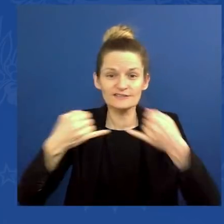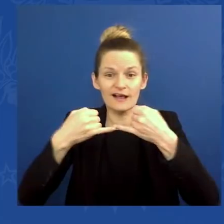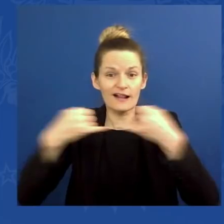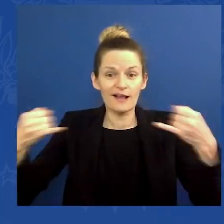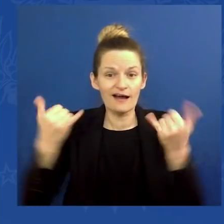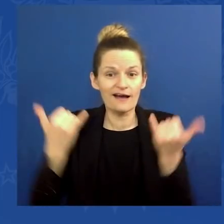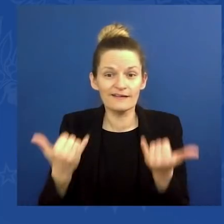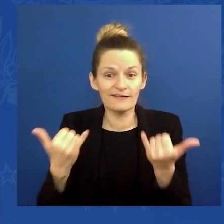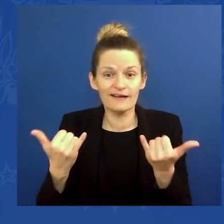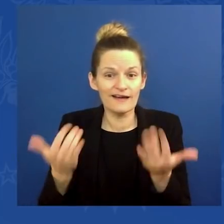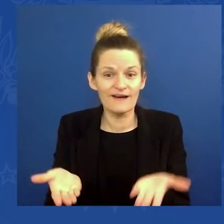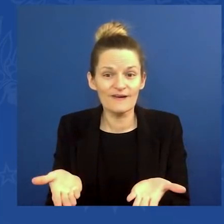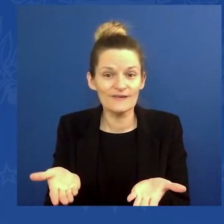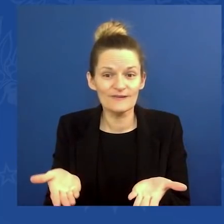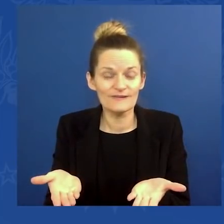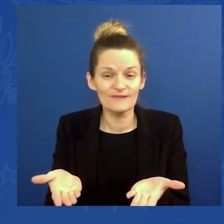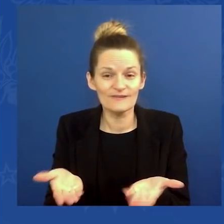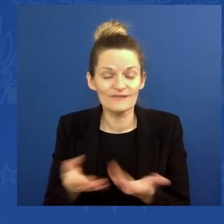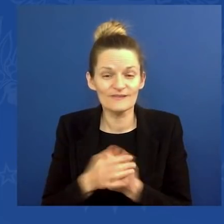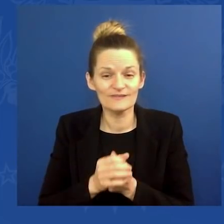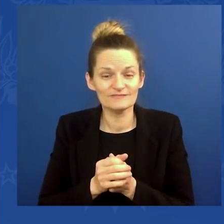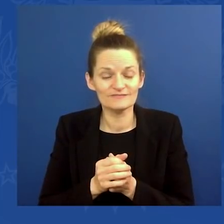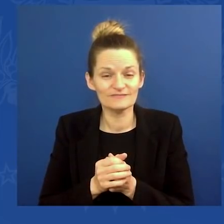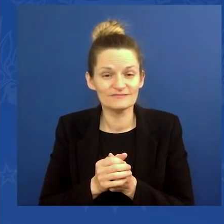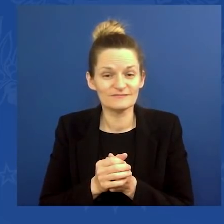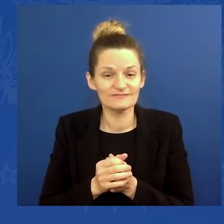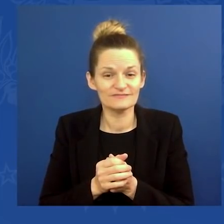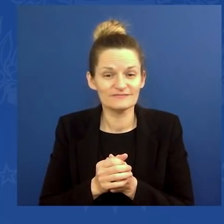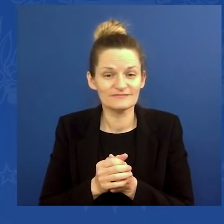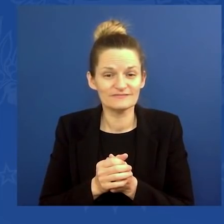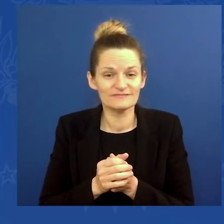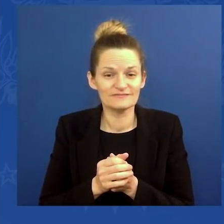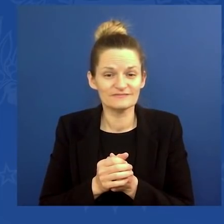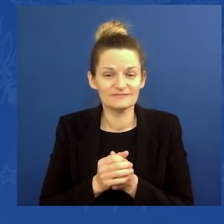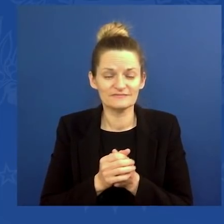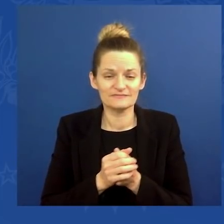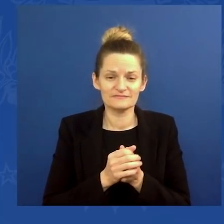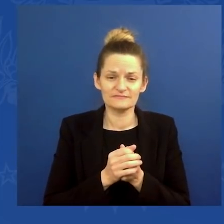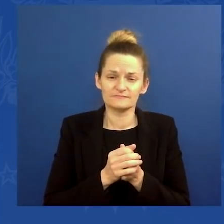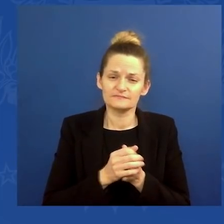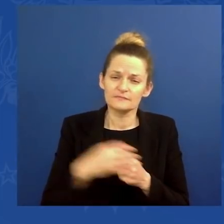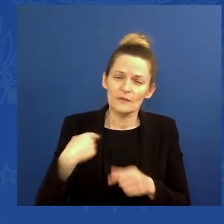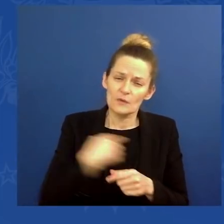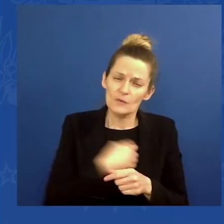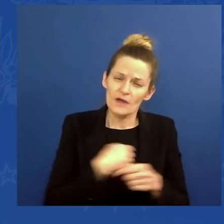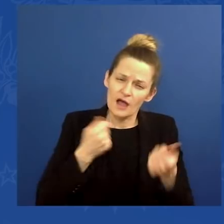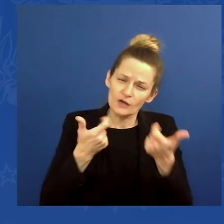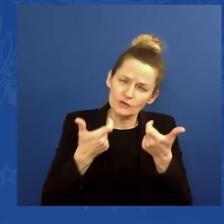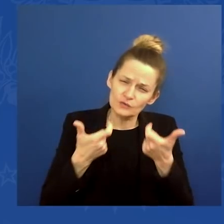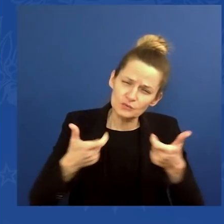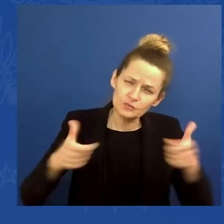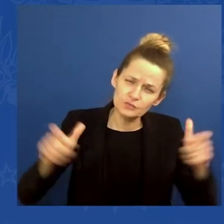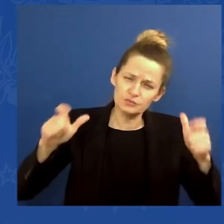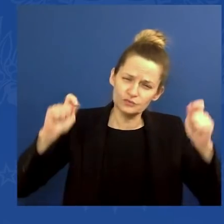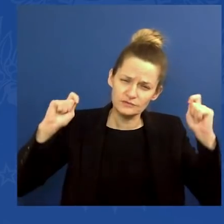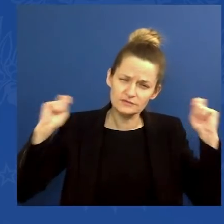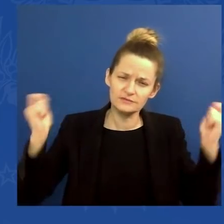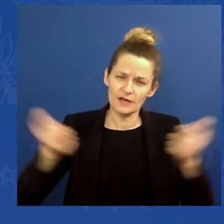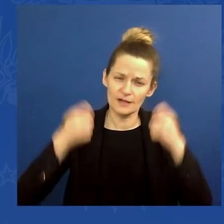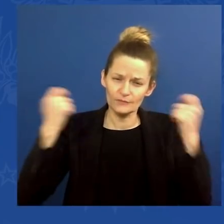at that time, the speaker at Stormont, he gave a big reception for us, all children, all children,